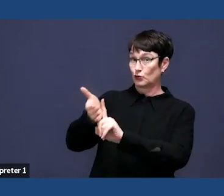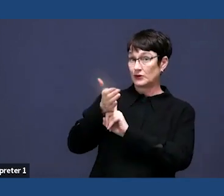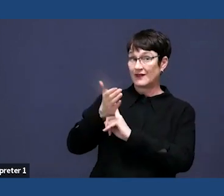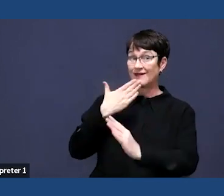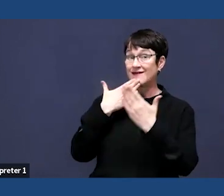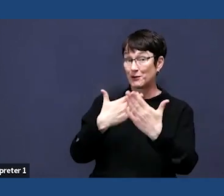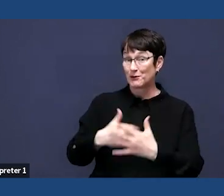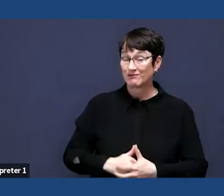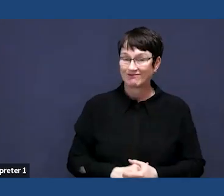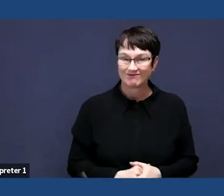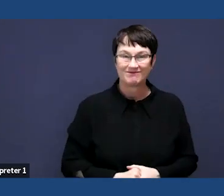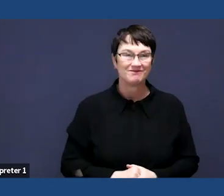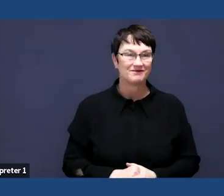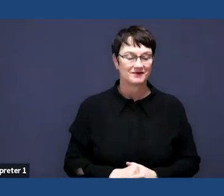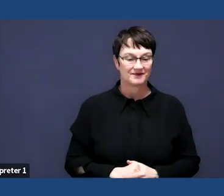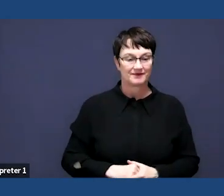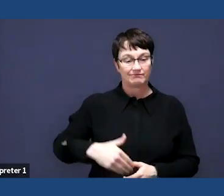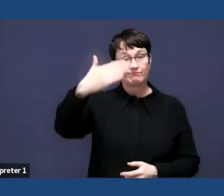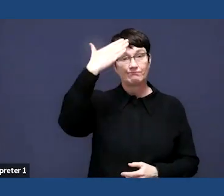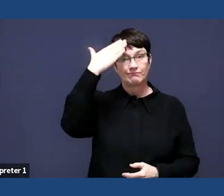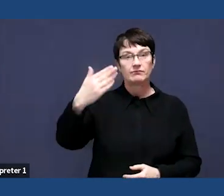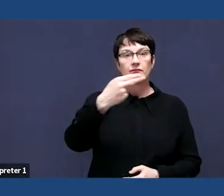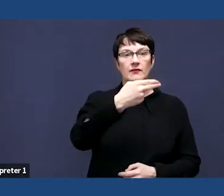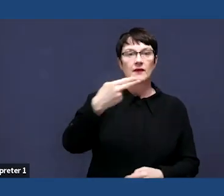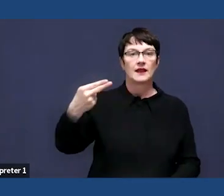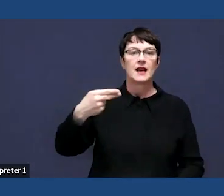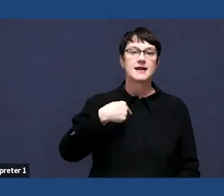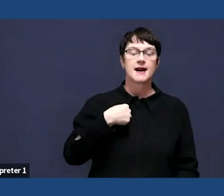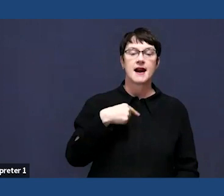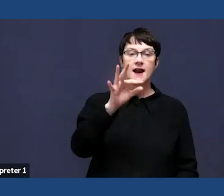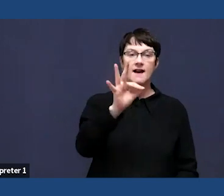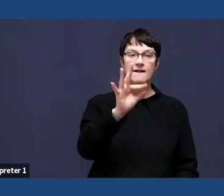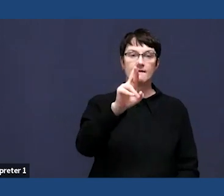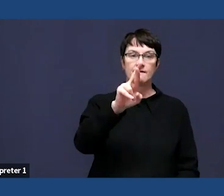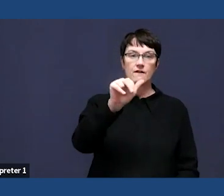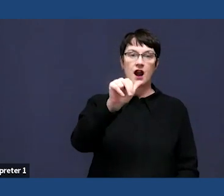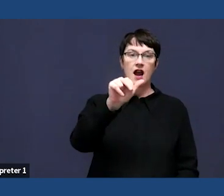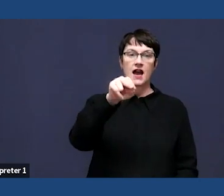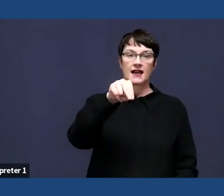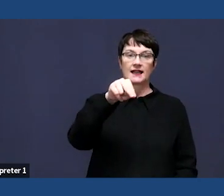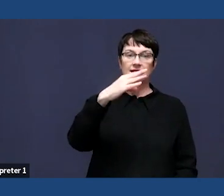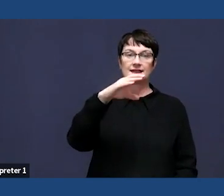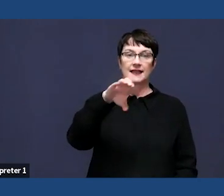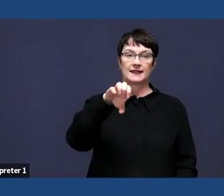My name is Frances West. I'm the founder of FrancesWest&Co.